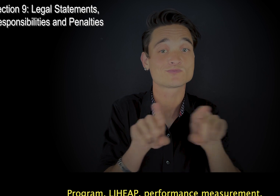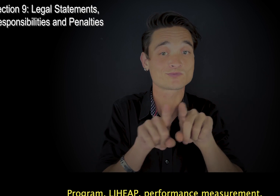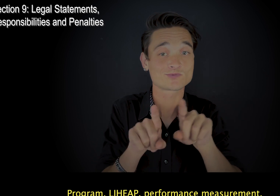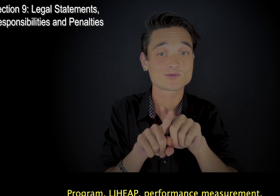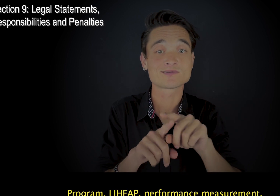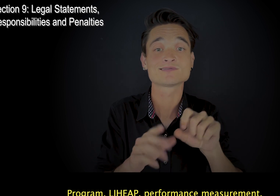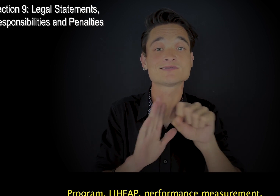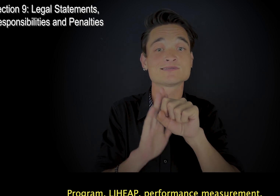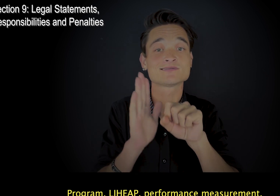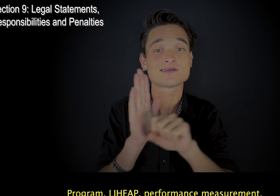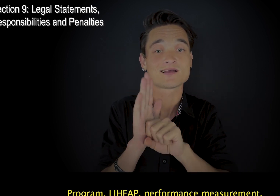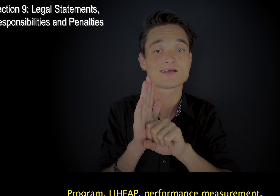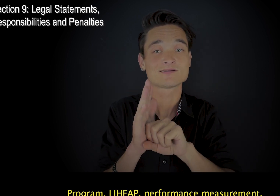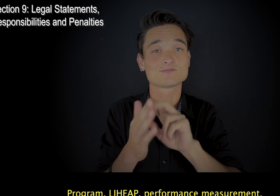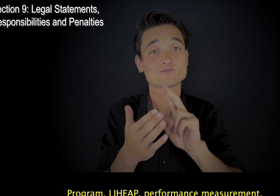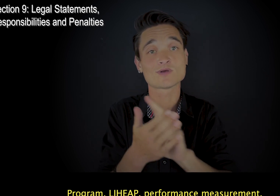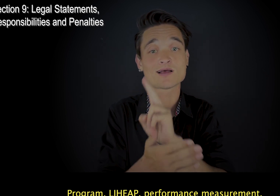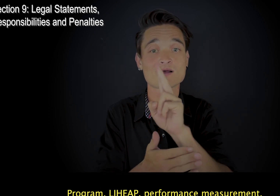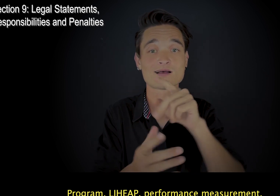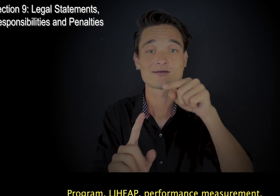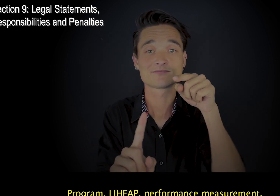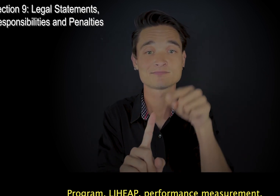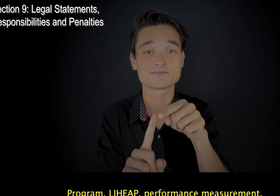Program, LIHEAP, performance measurement.